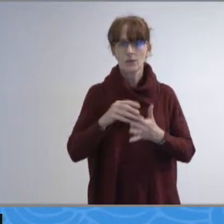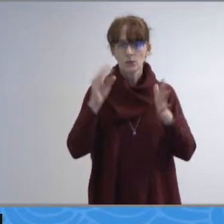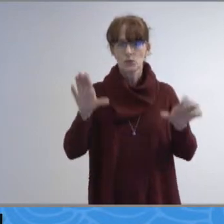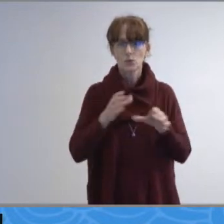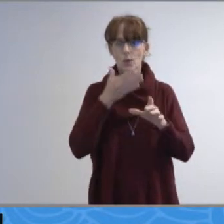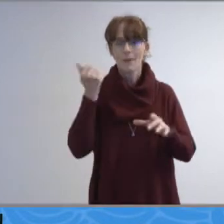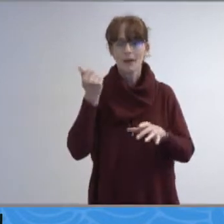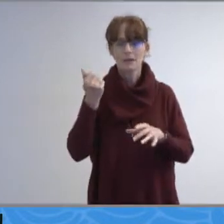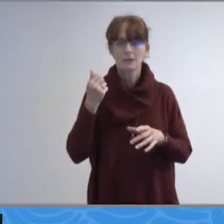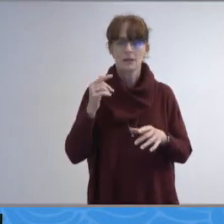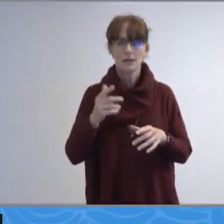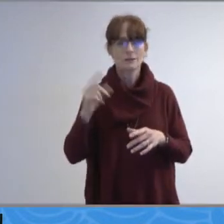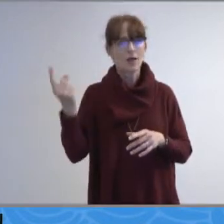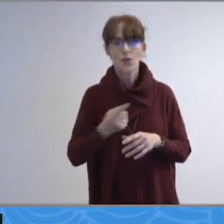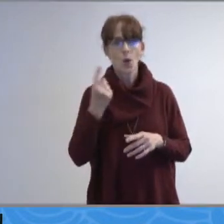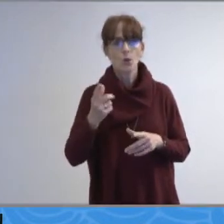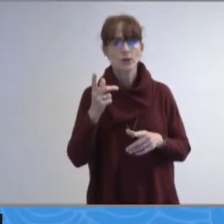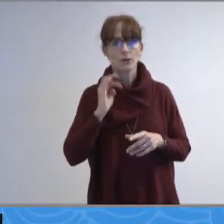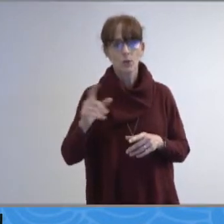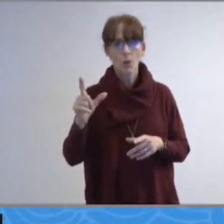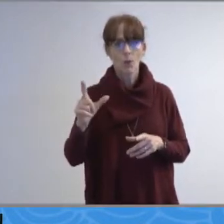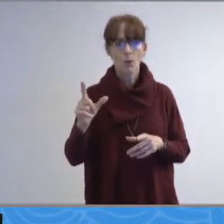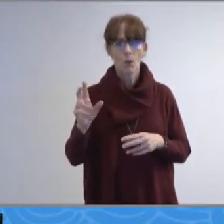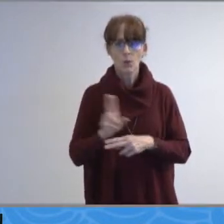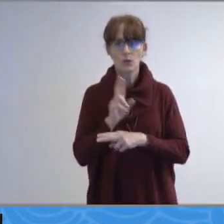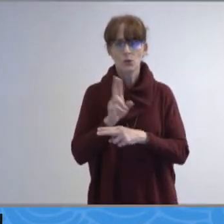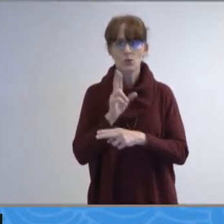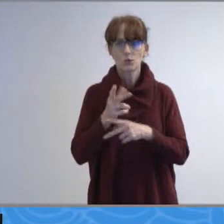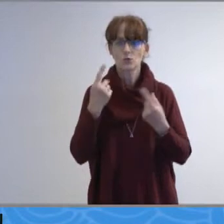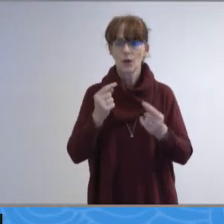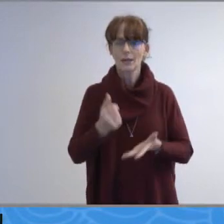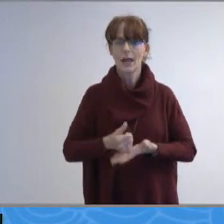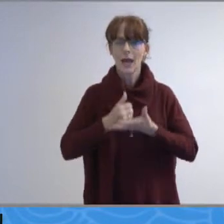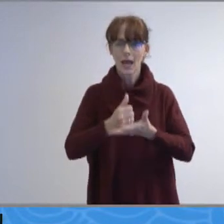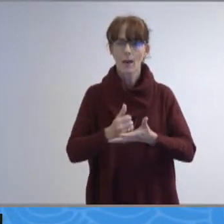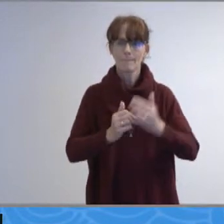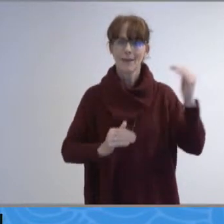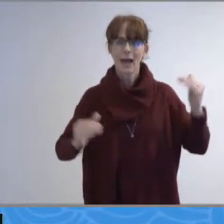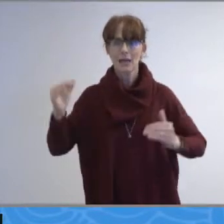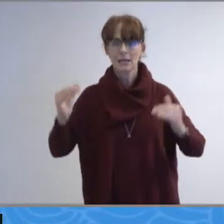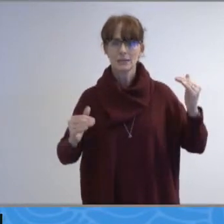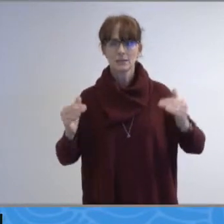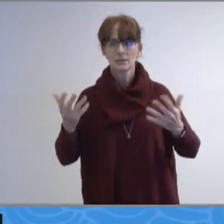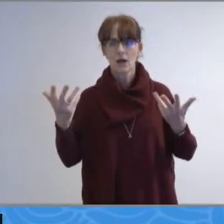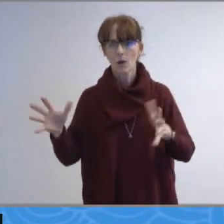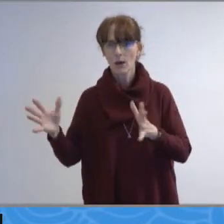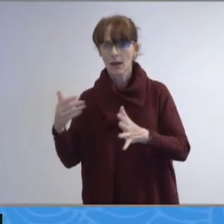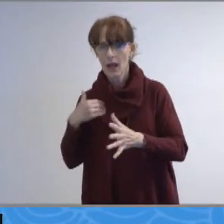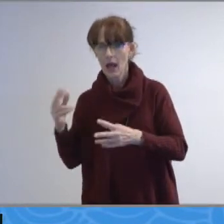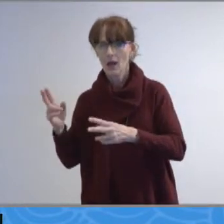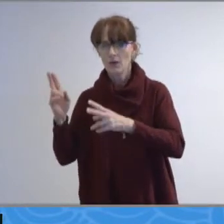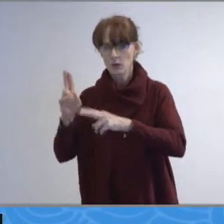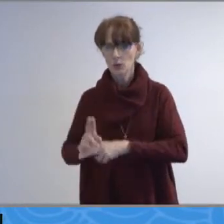But like I said earlier, it's not the only tool we have. And so we really are trying to help our teachers balance the other tools that they have that they're used to using